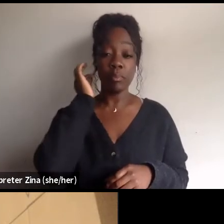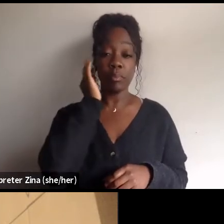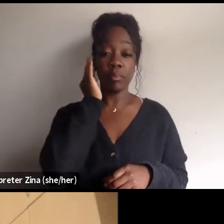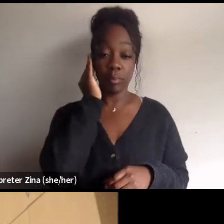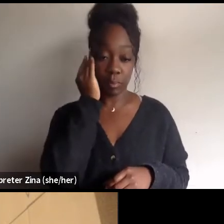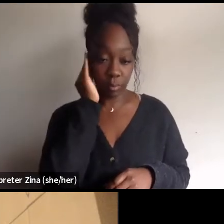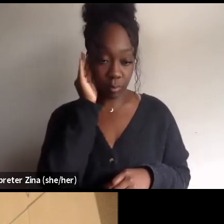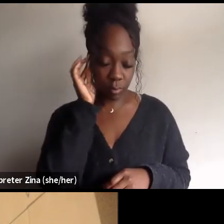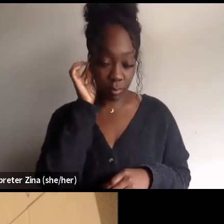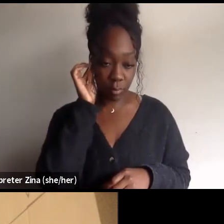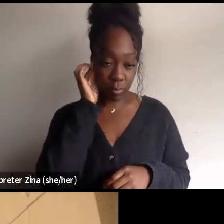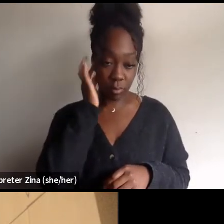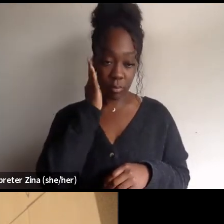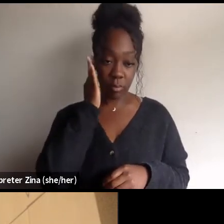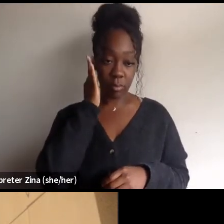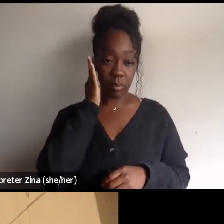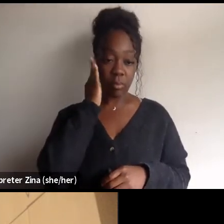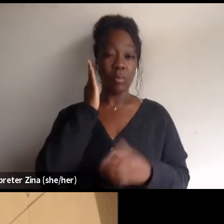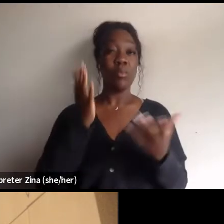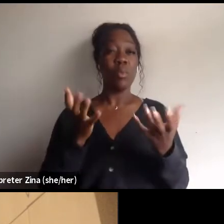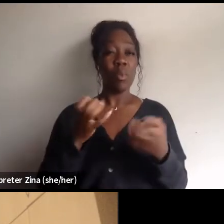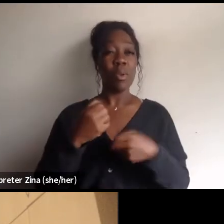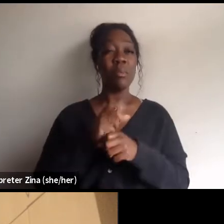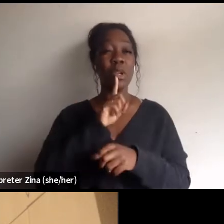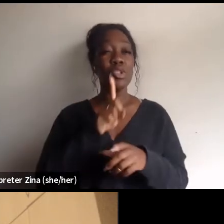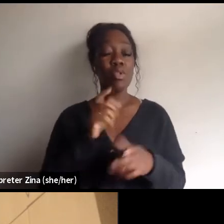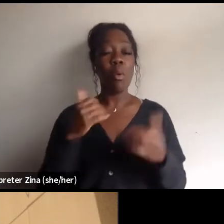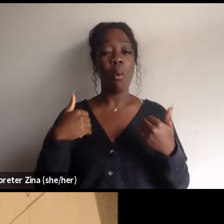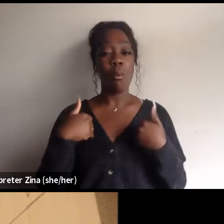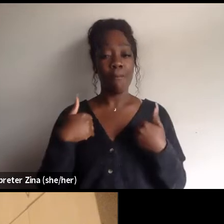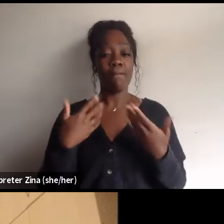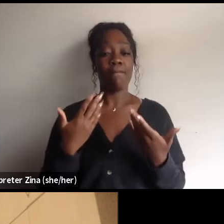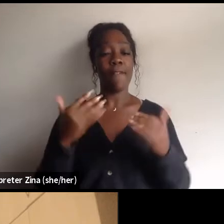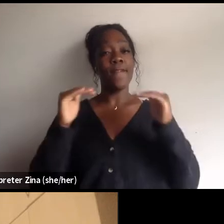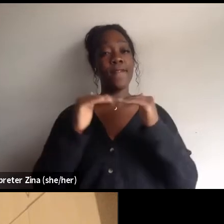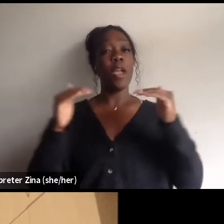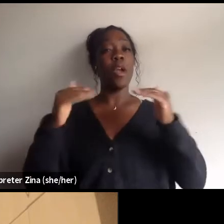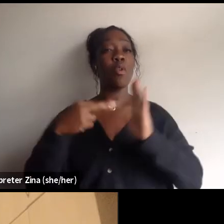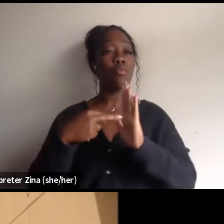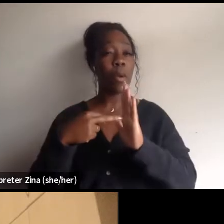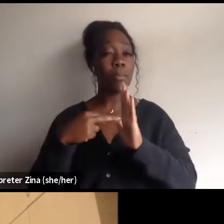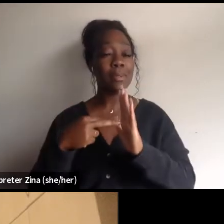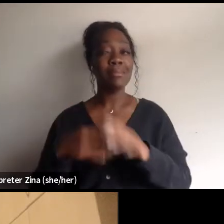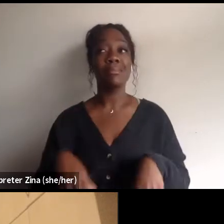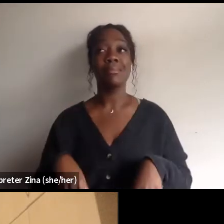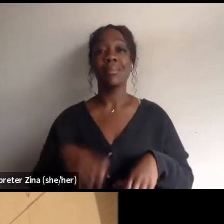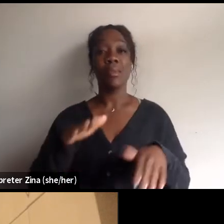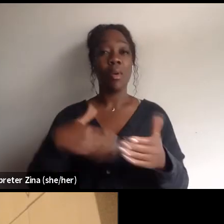as we can access of those on the artists and cultural leaders on the continent.